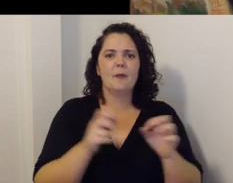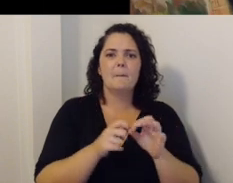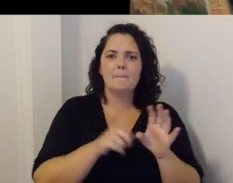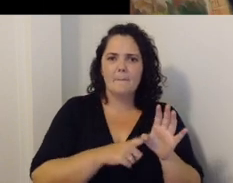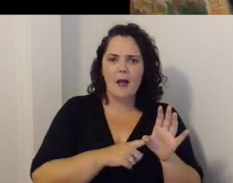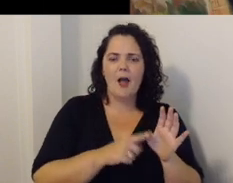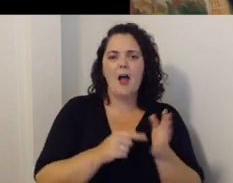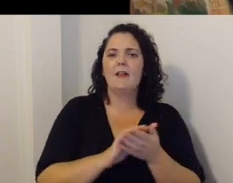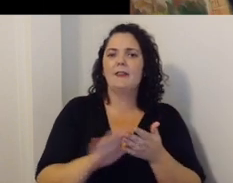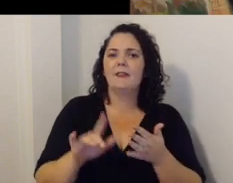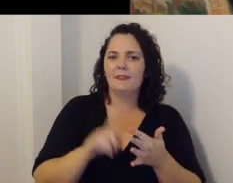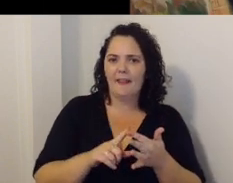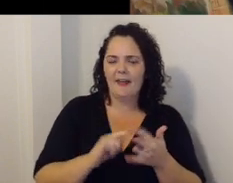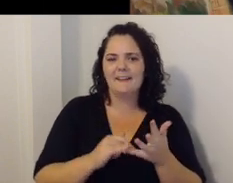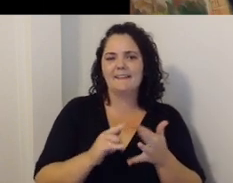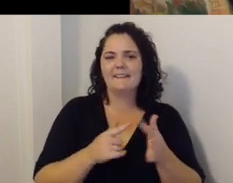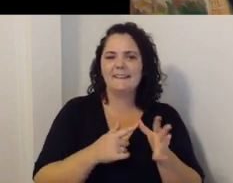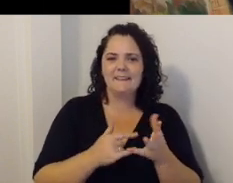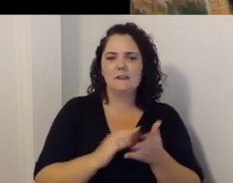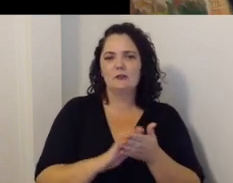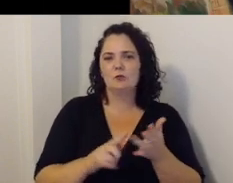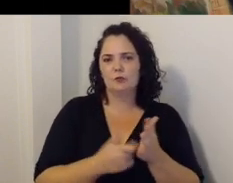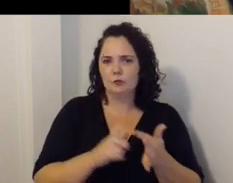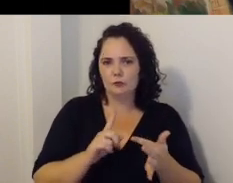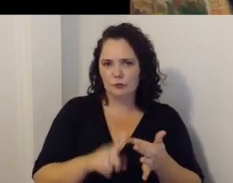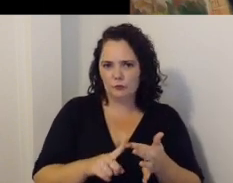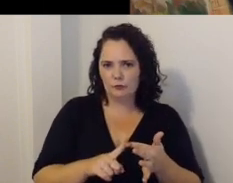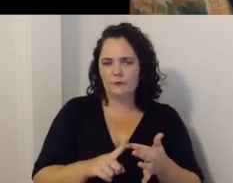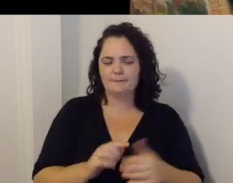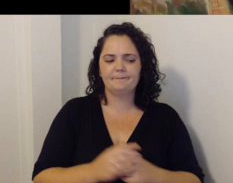you know if you read The Metropolitan's didactic too, most likely this was done in his studio, this